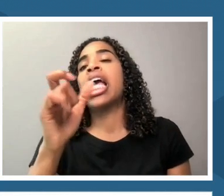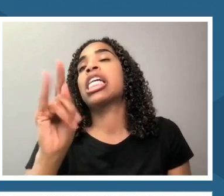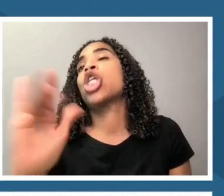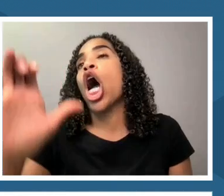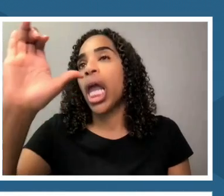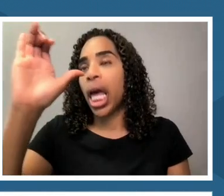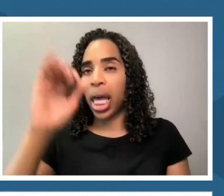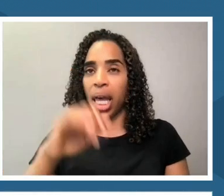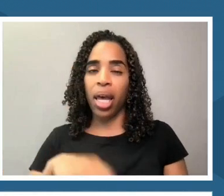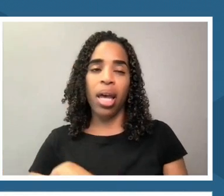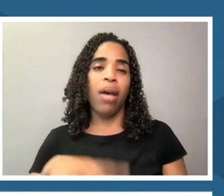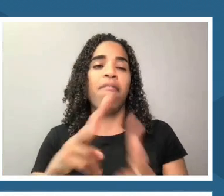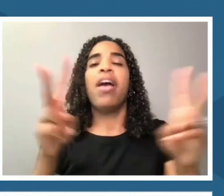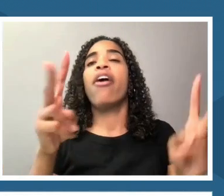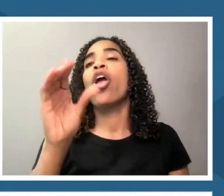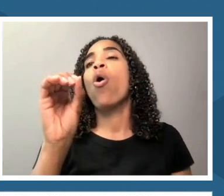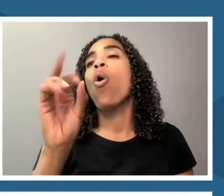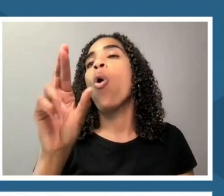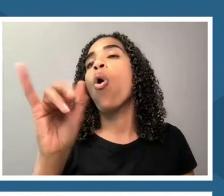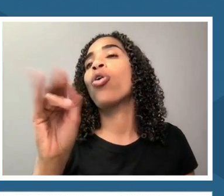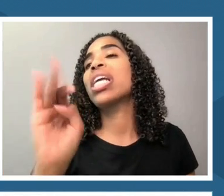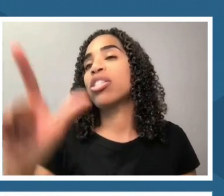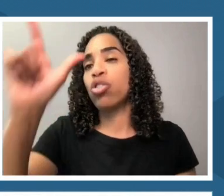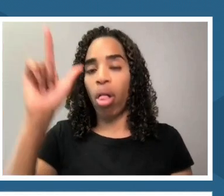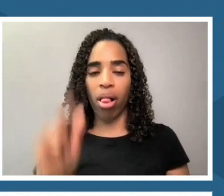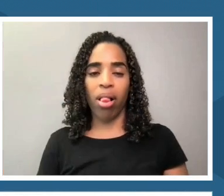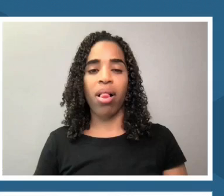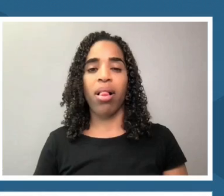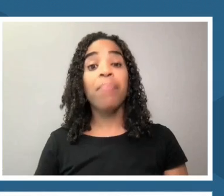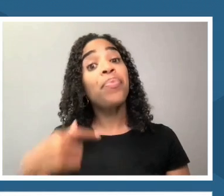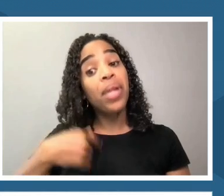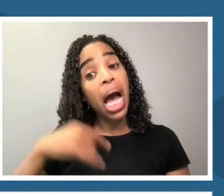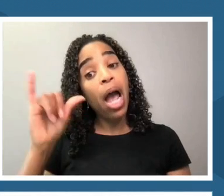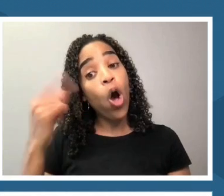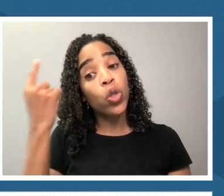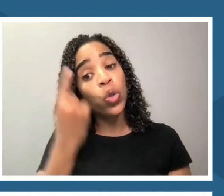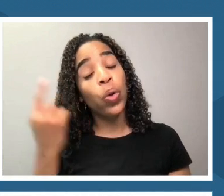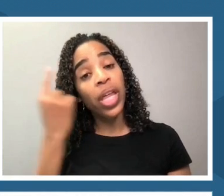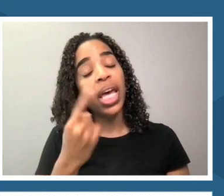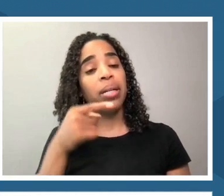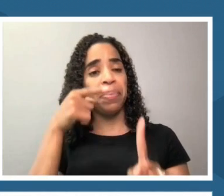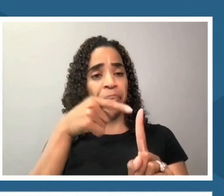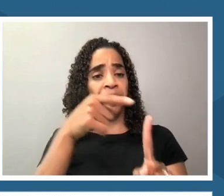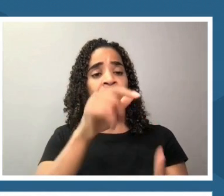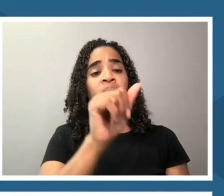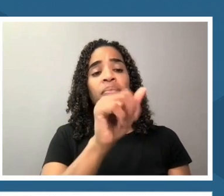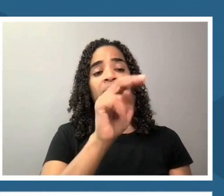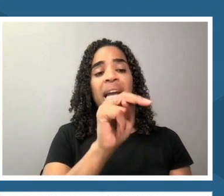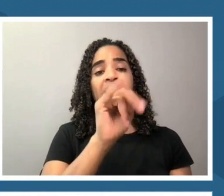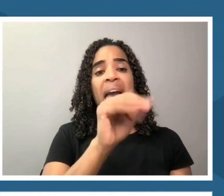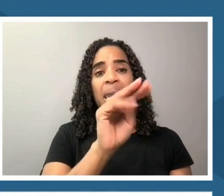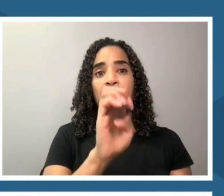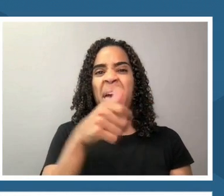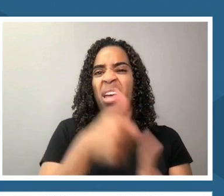um i also think that anime is um a villain